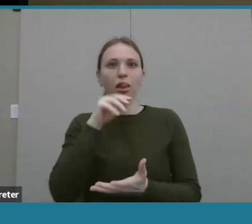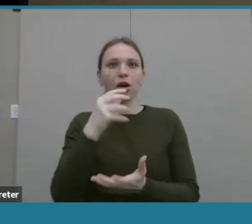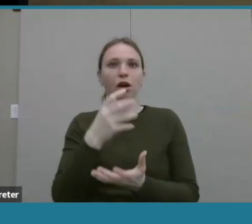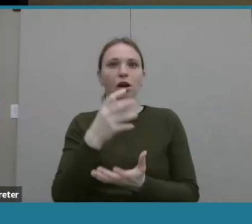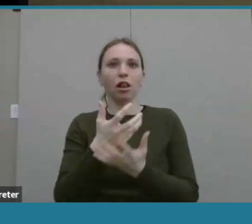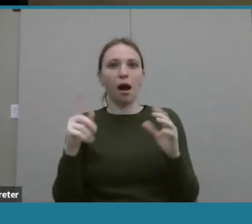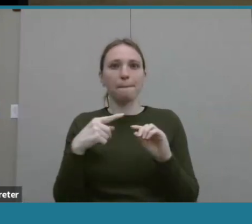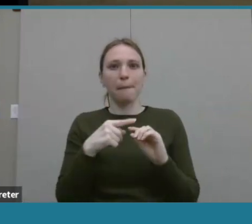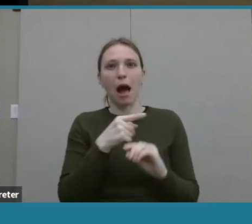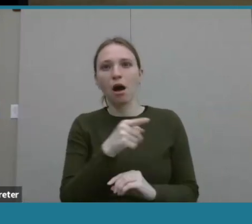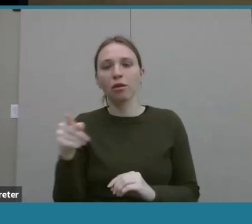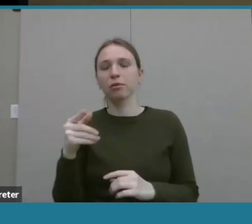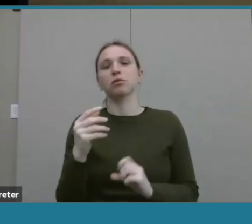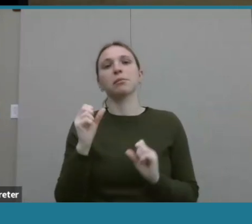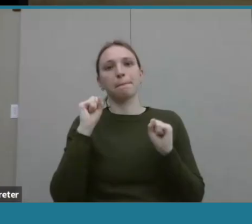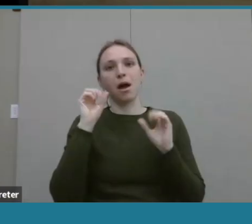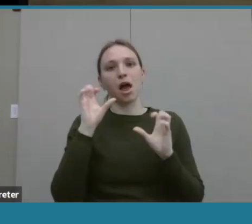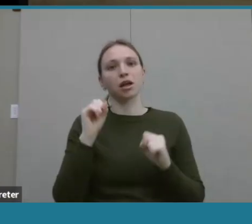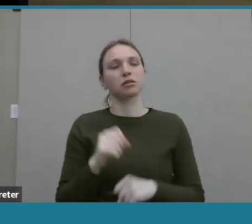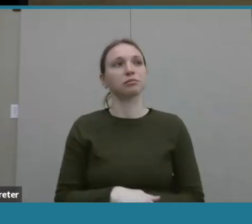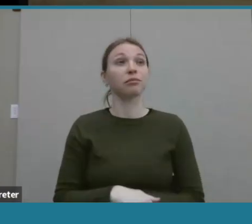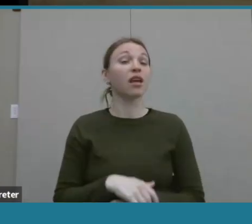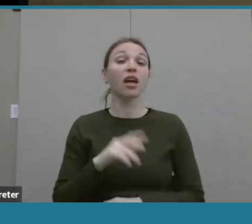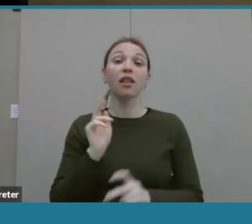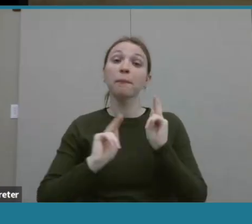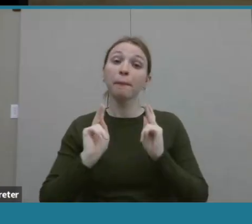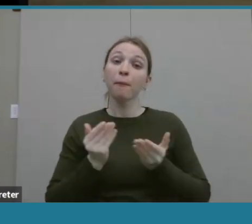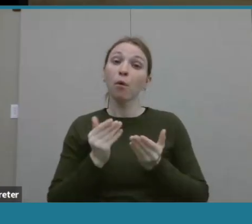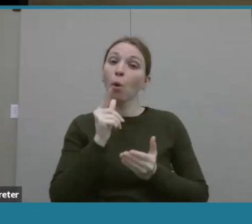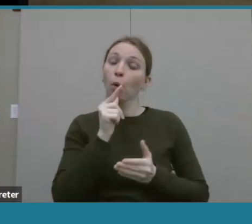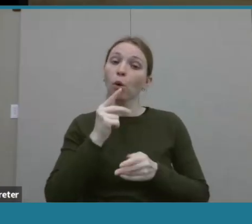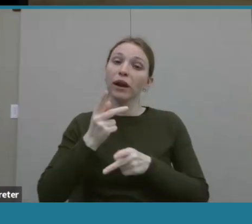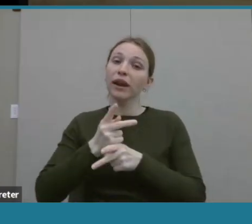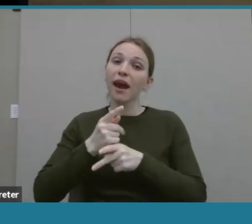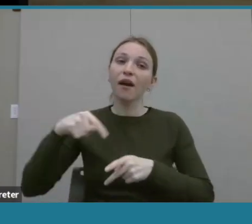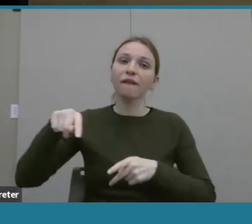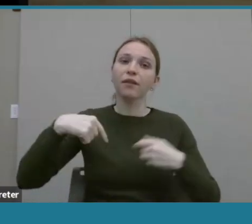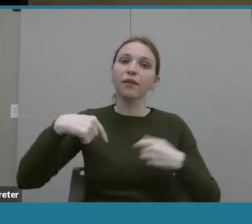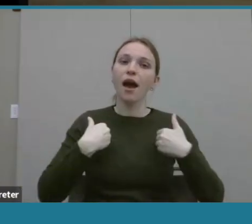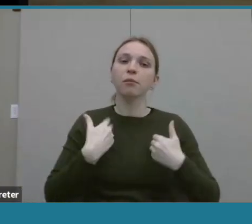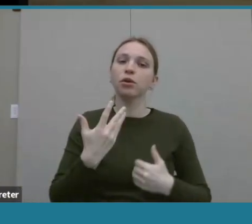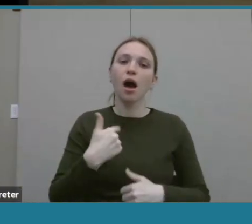Um, and so the people here who take care of the animals, I just didn't realize how much they do.